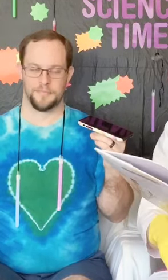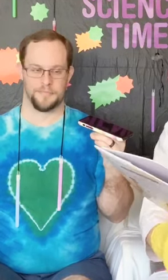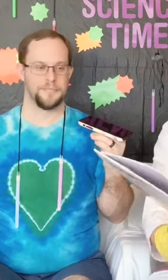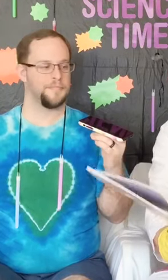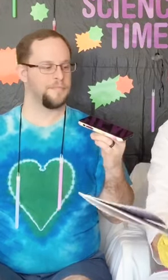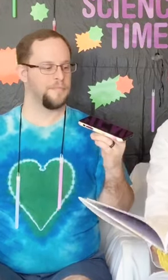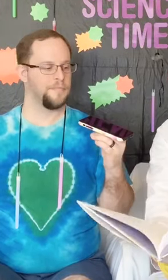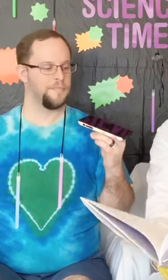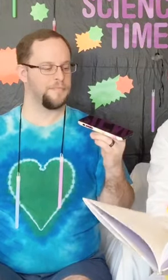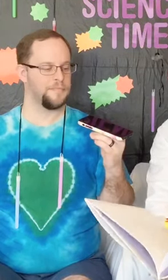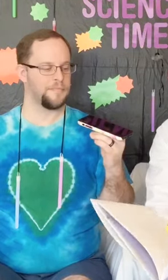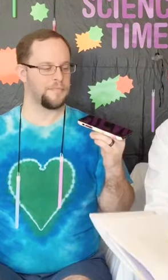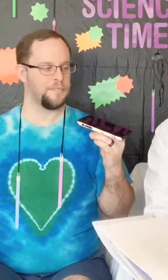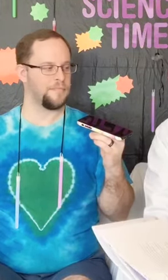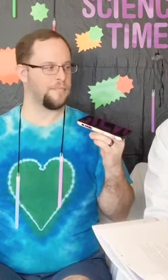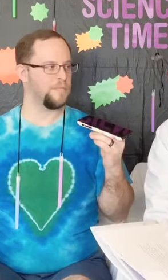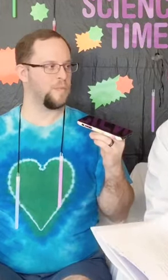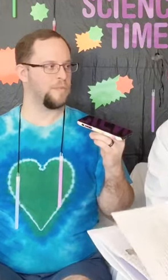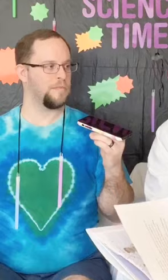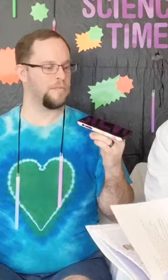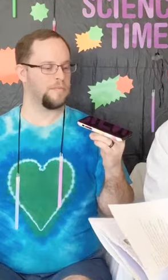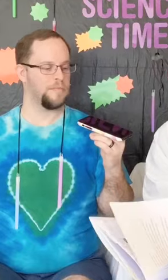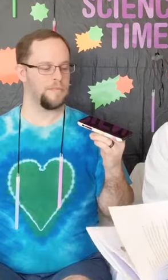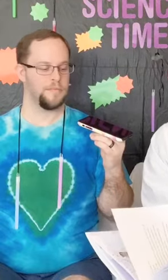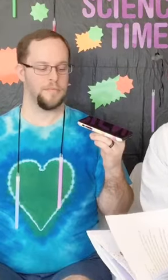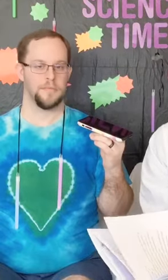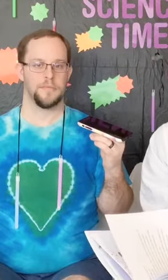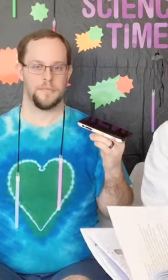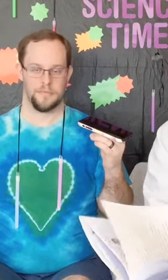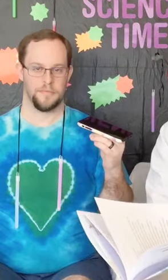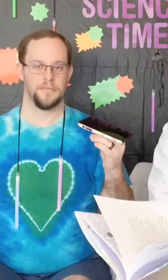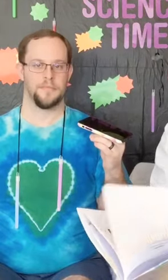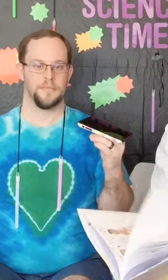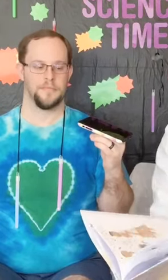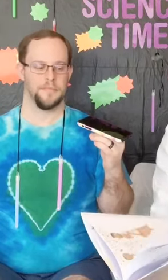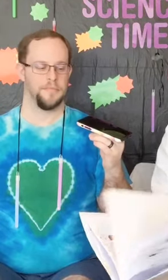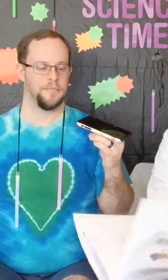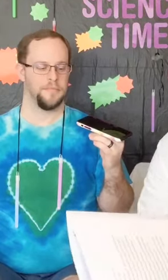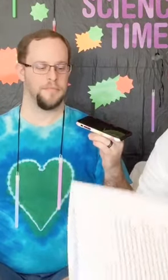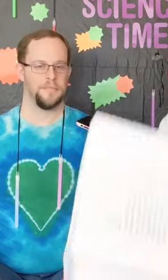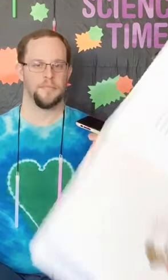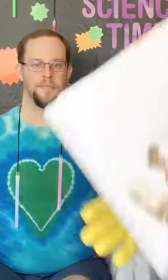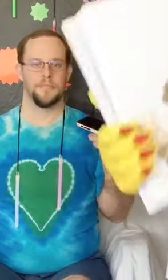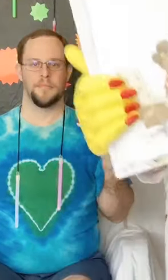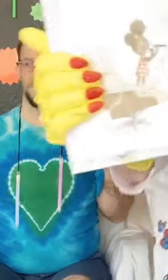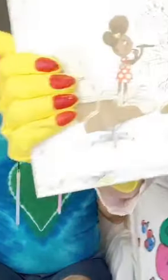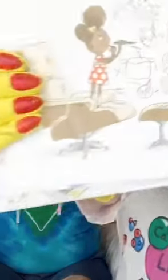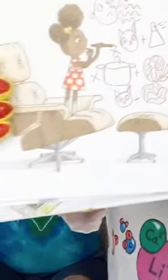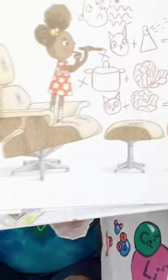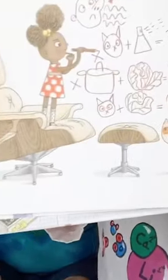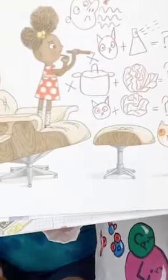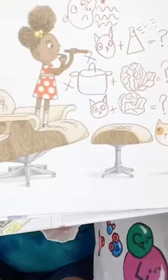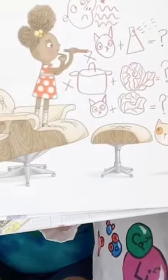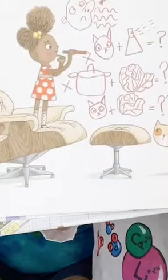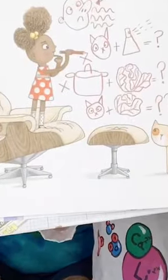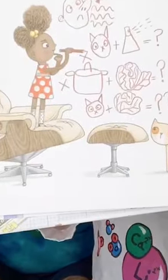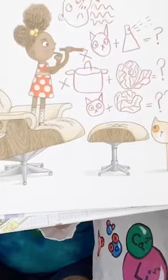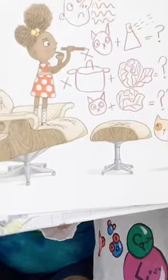At the end of the hall, she reached why? Once again.